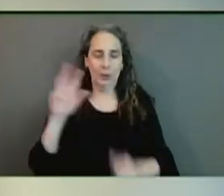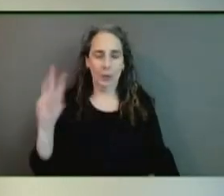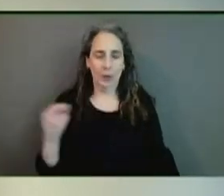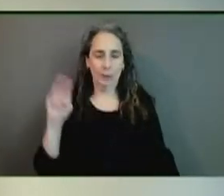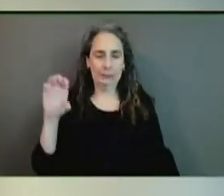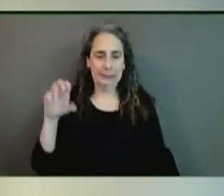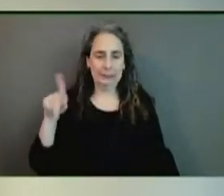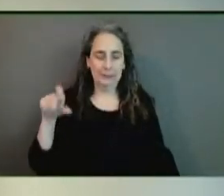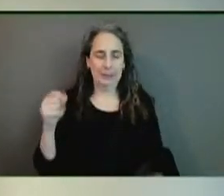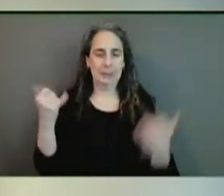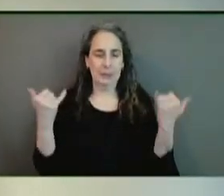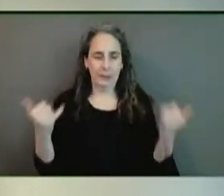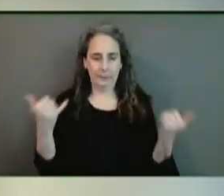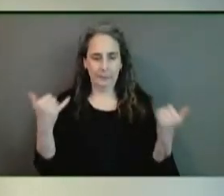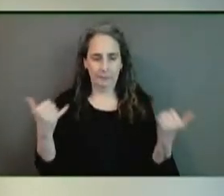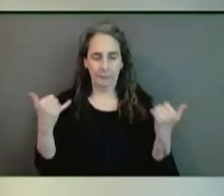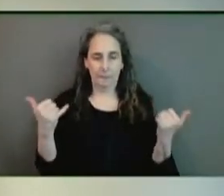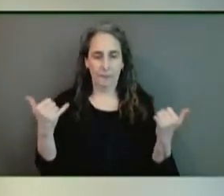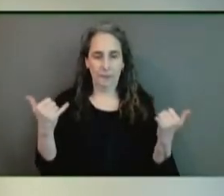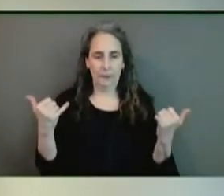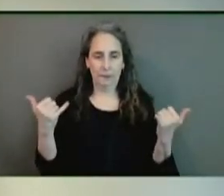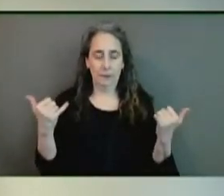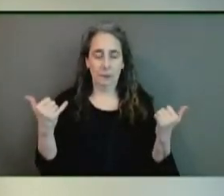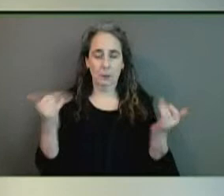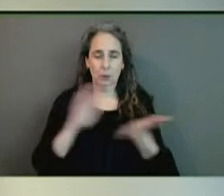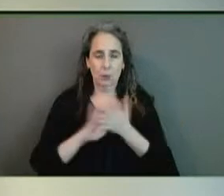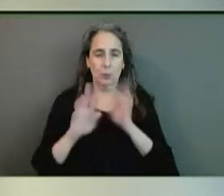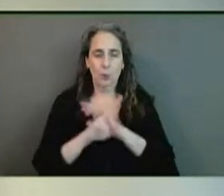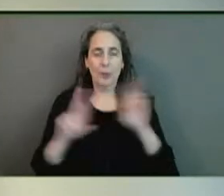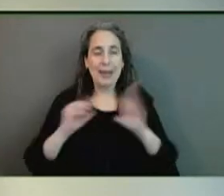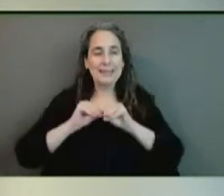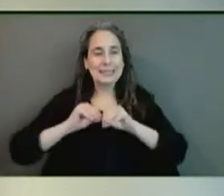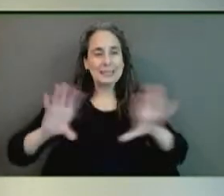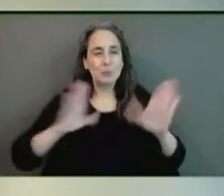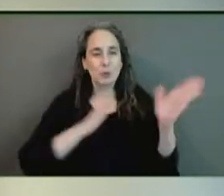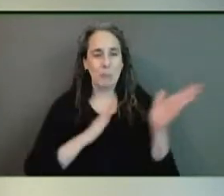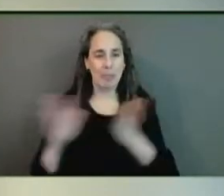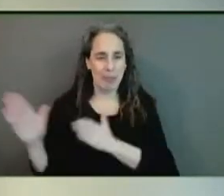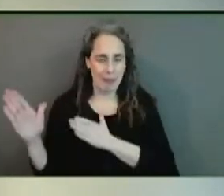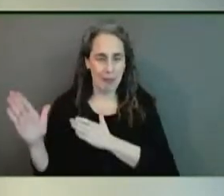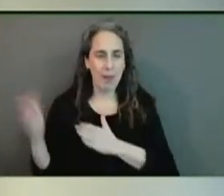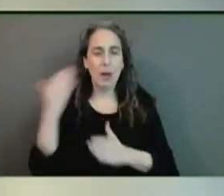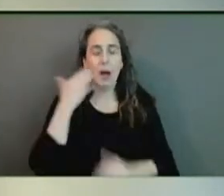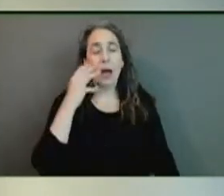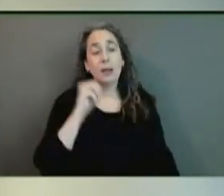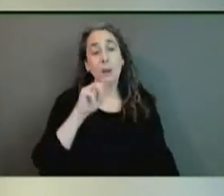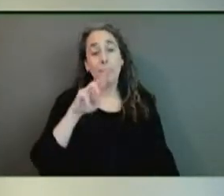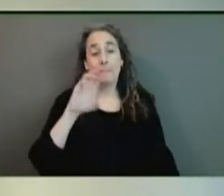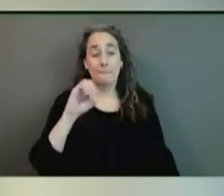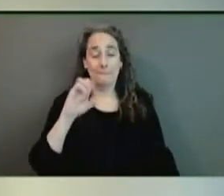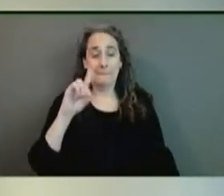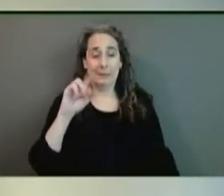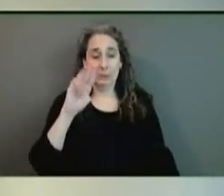that question. We're working with M.C.P.S. Now, uh to, uh,